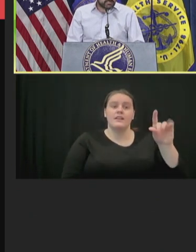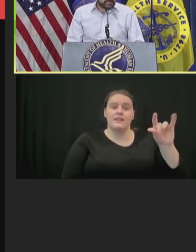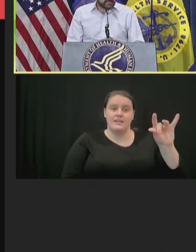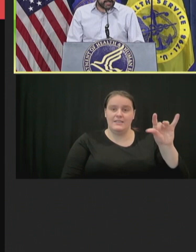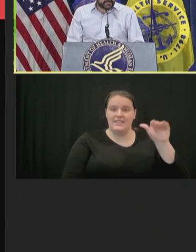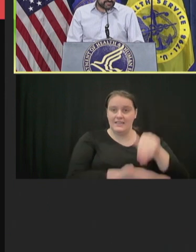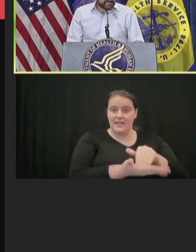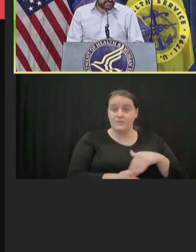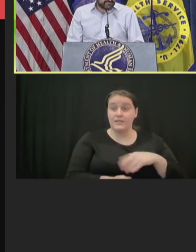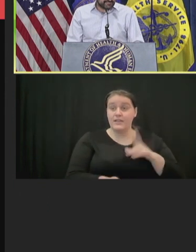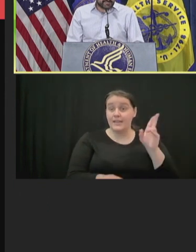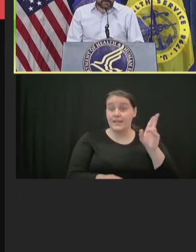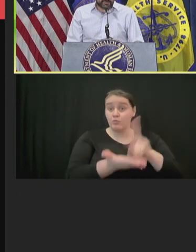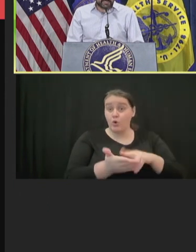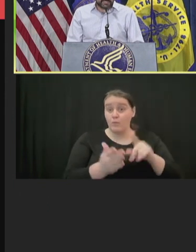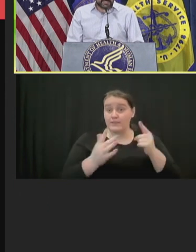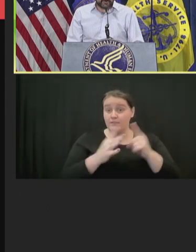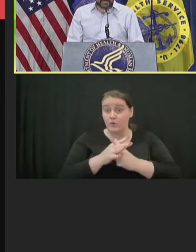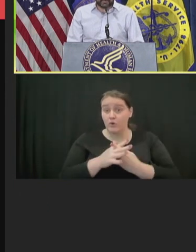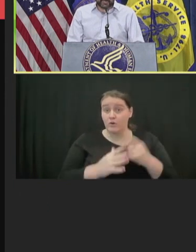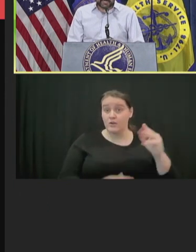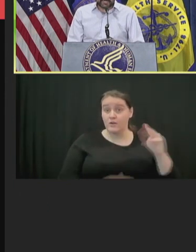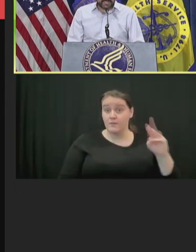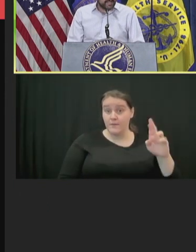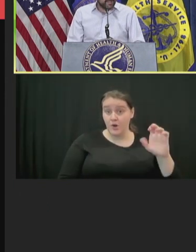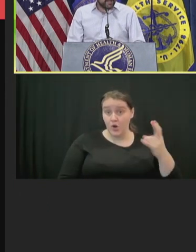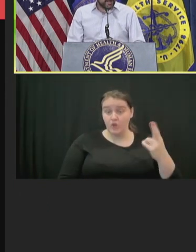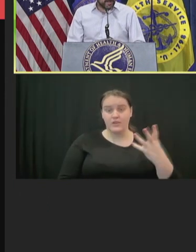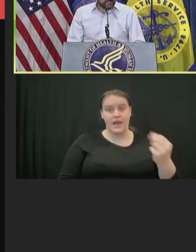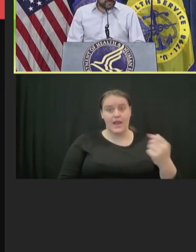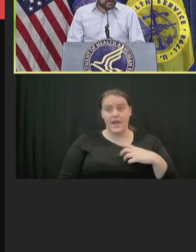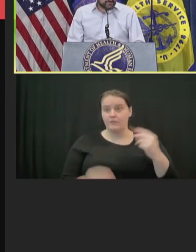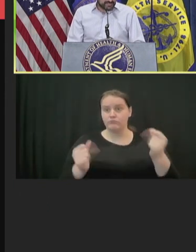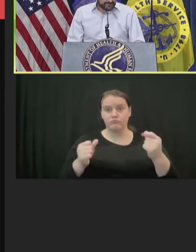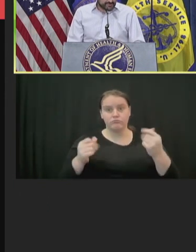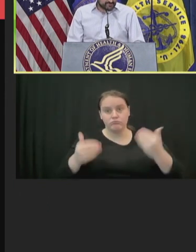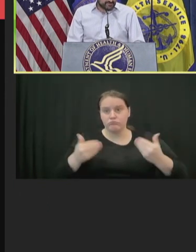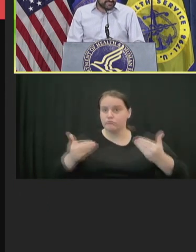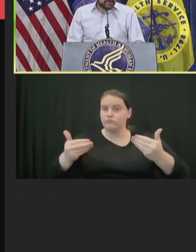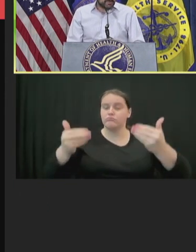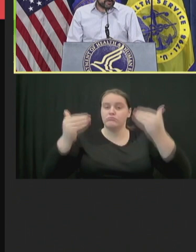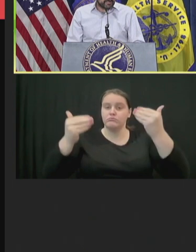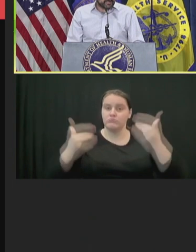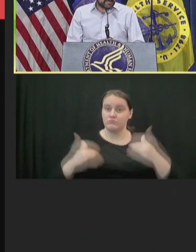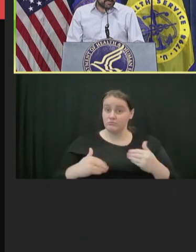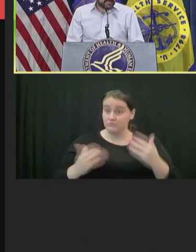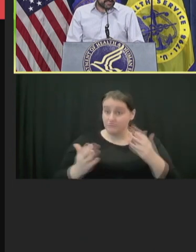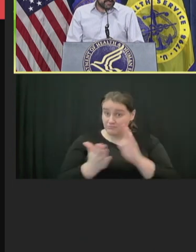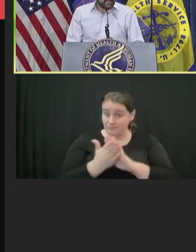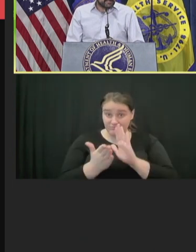and I understand is proceeding very briskly, which is great news for a TB prevention study. The Gates